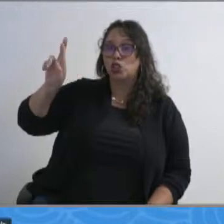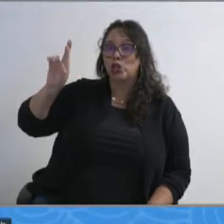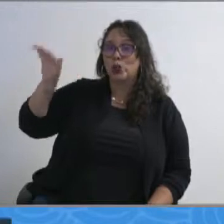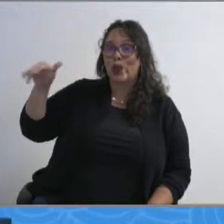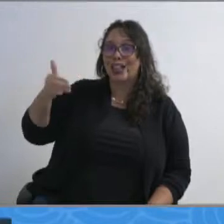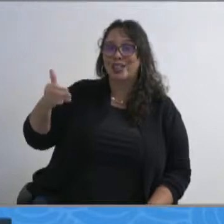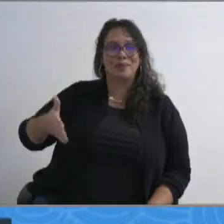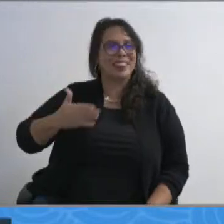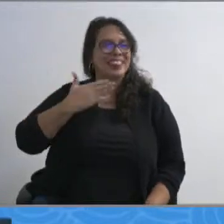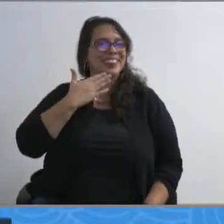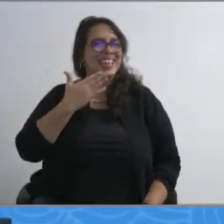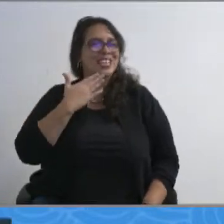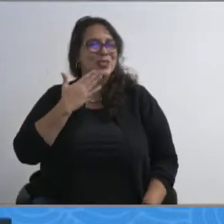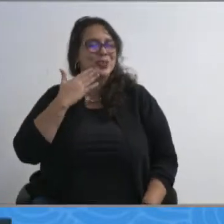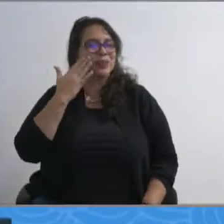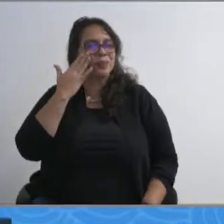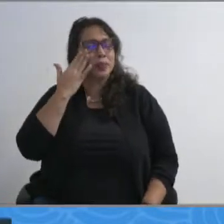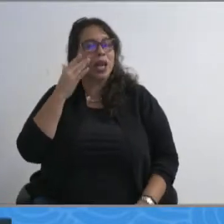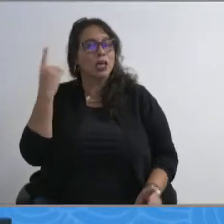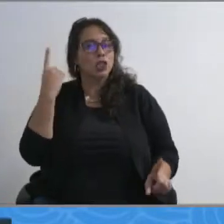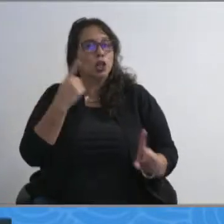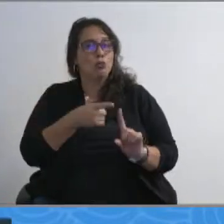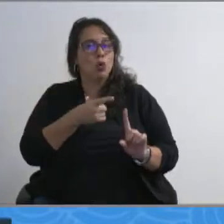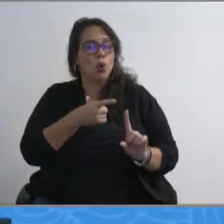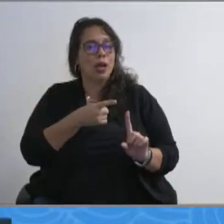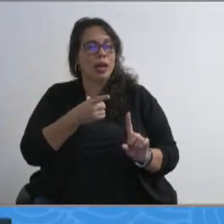Thank you. To the point, so my family and I,